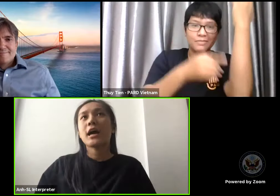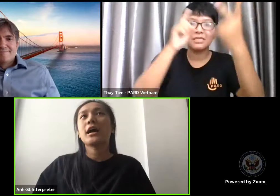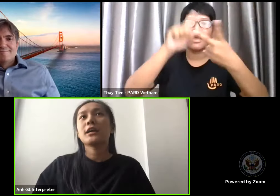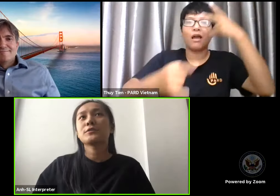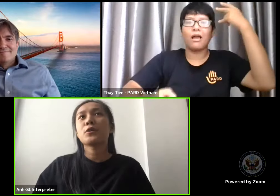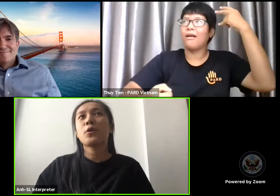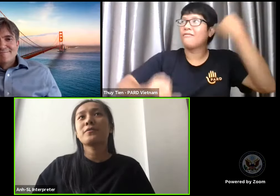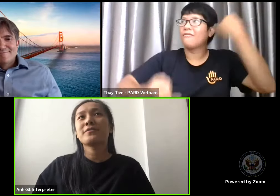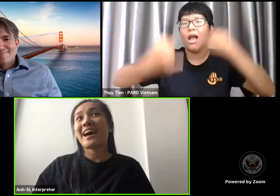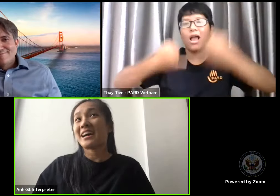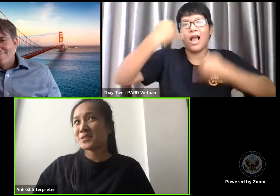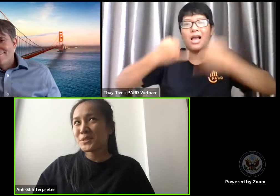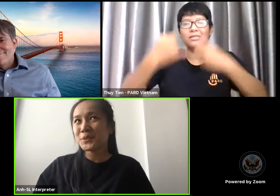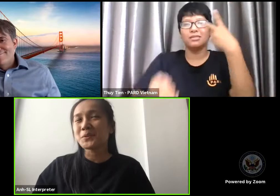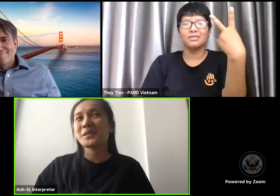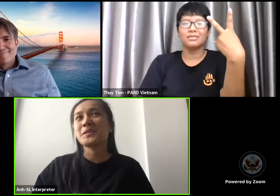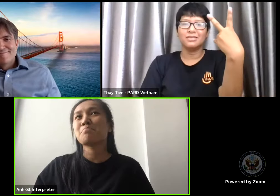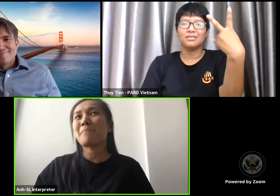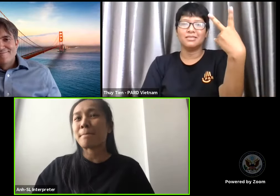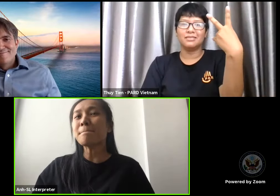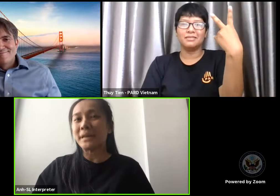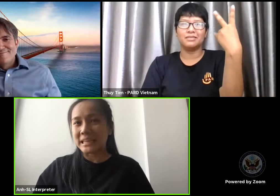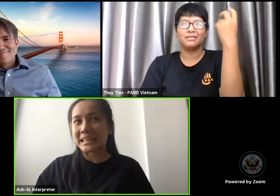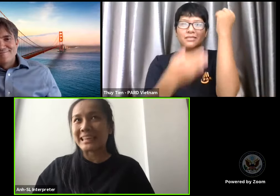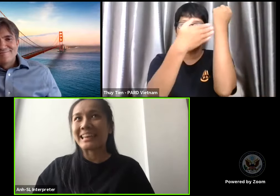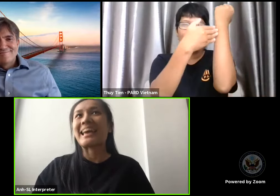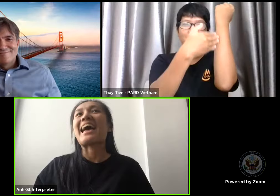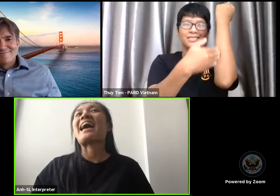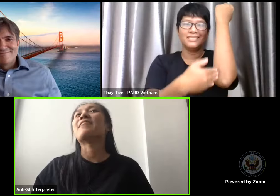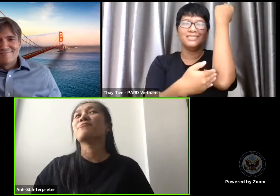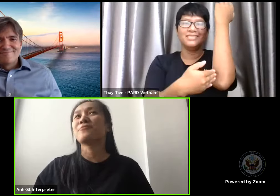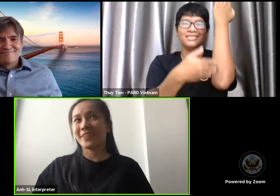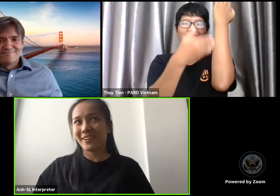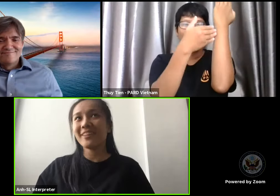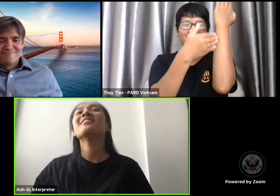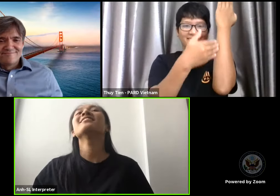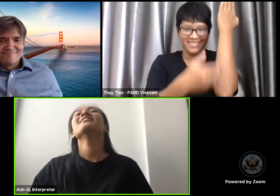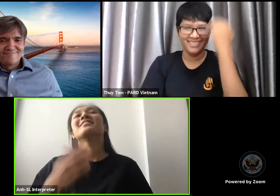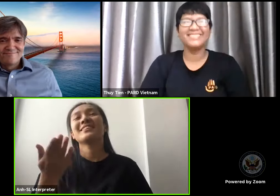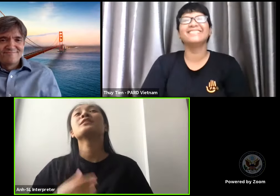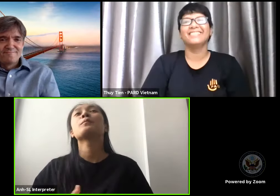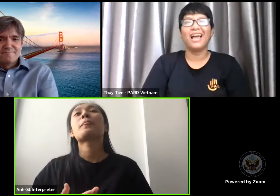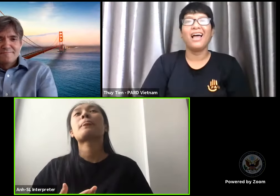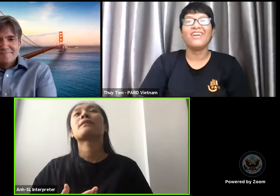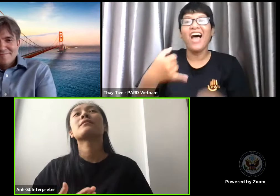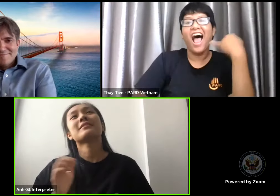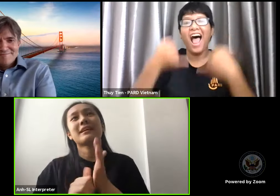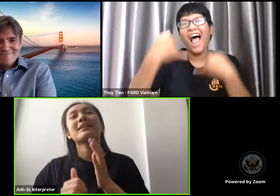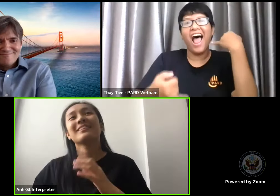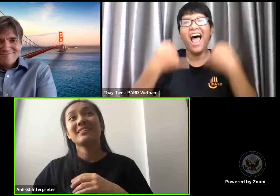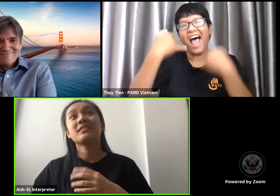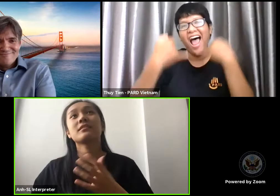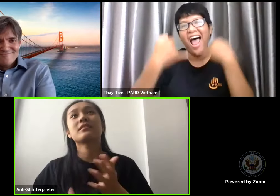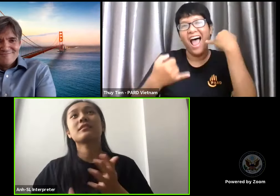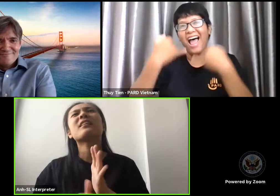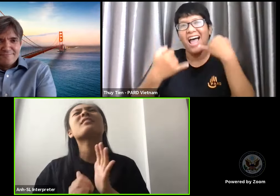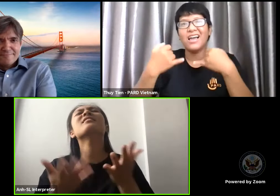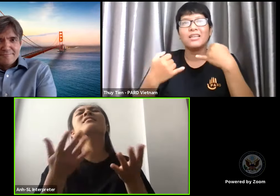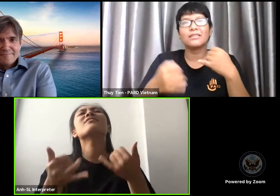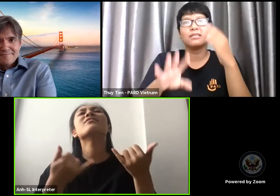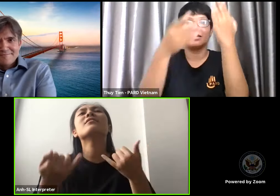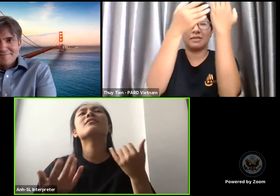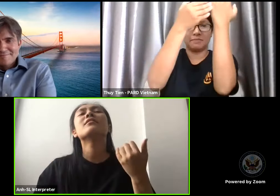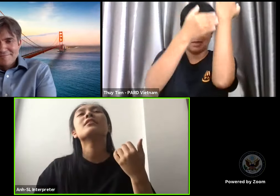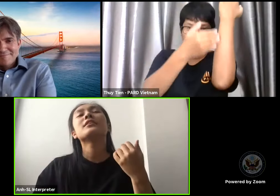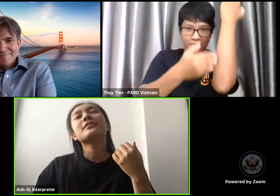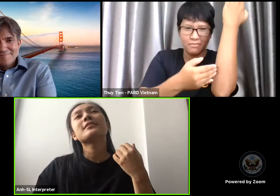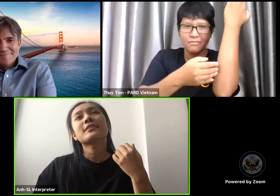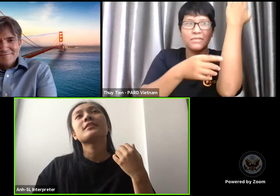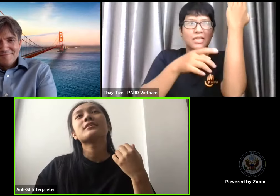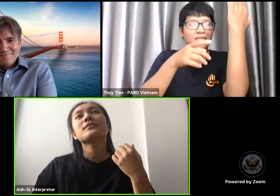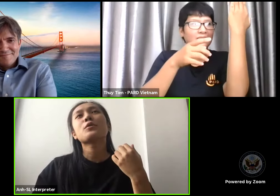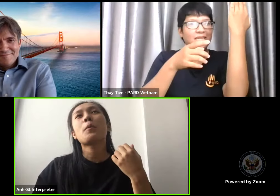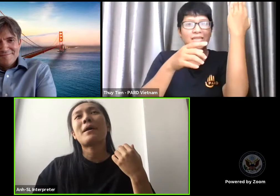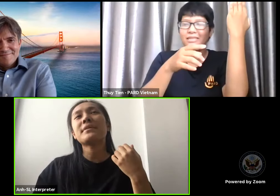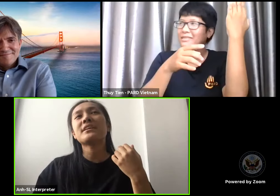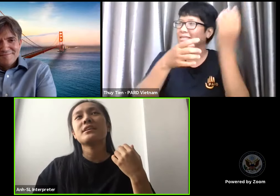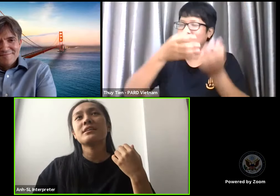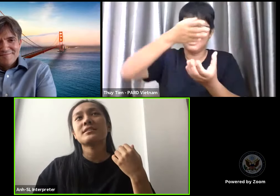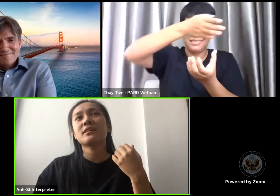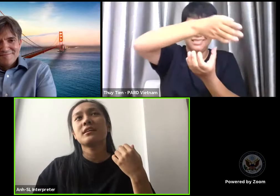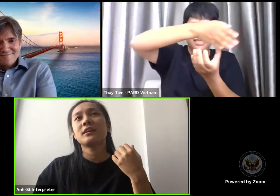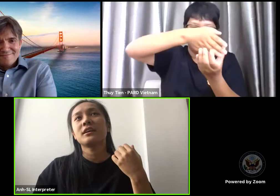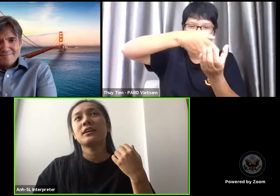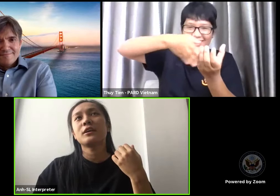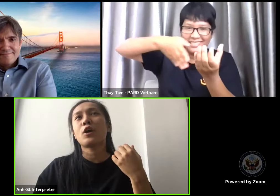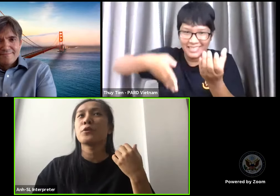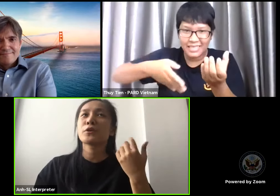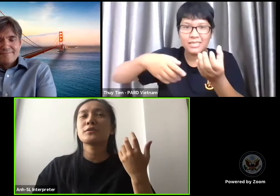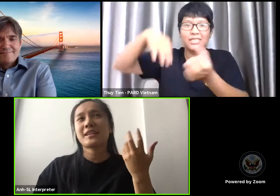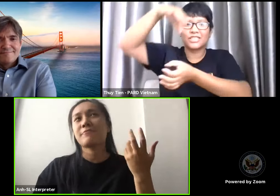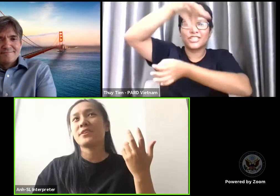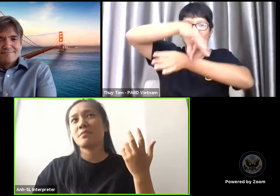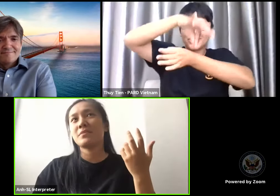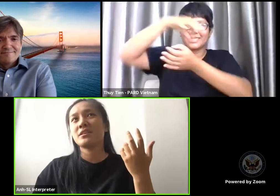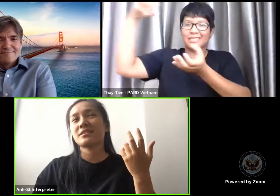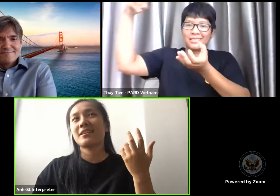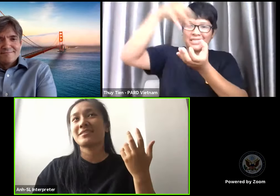[Anh] So there are two is banh mi, and pho. So banh mi is, we called like Vietnamese